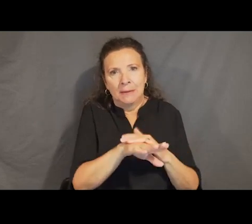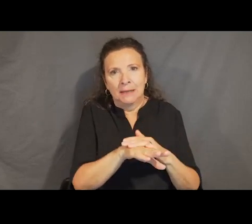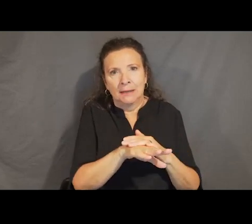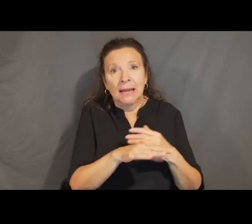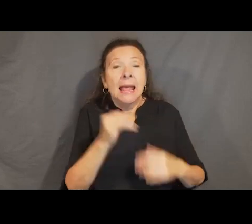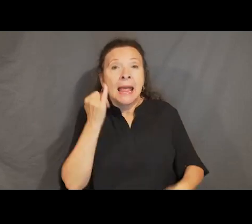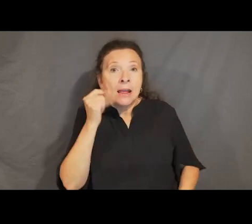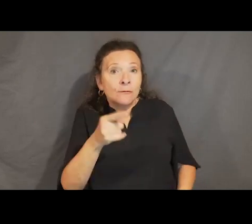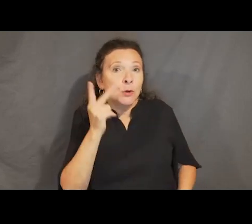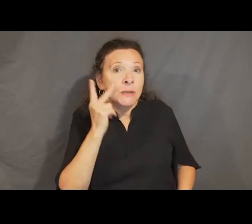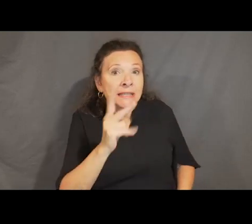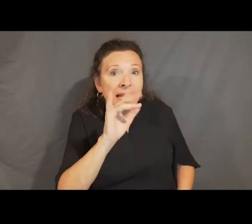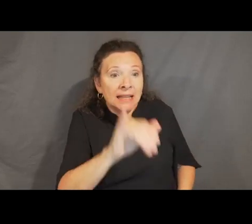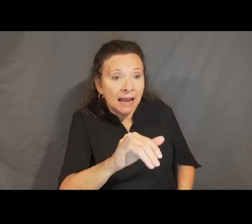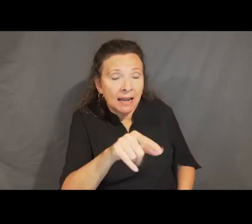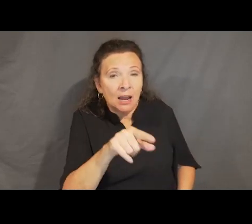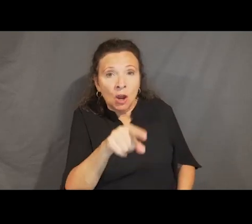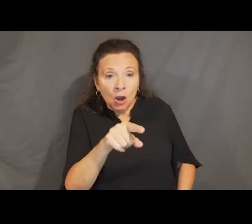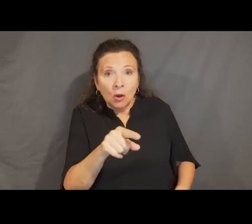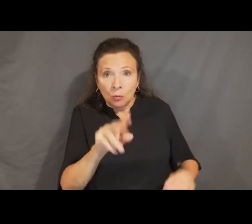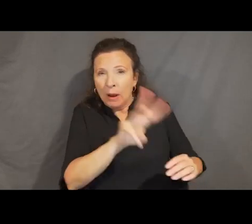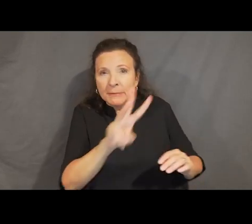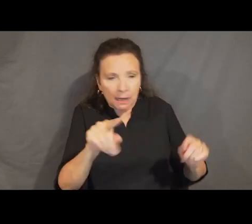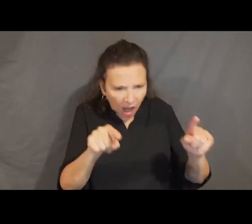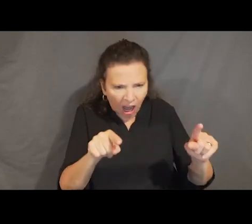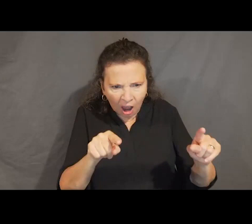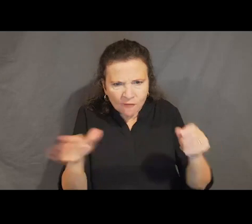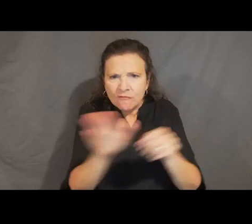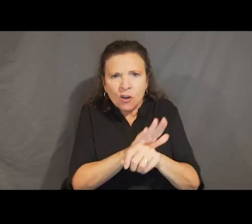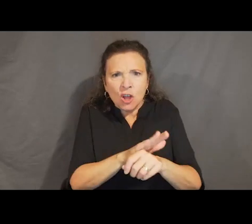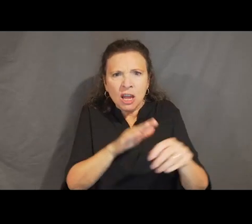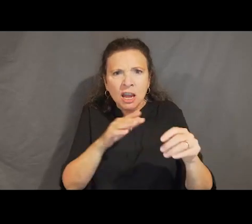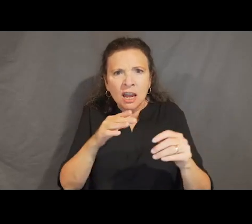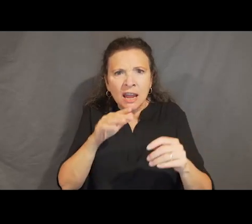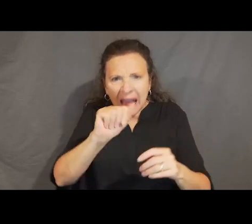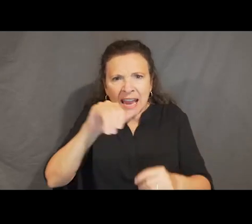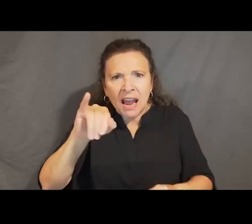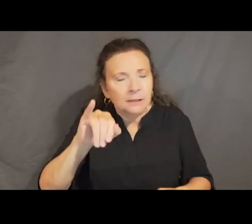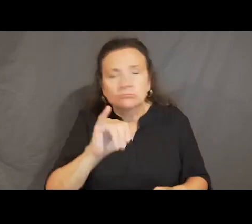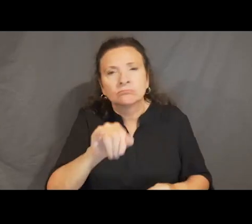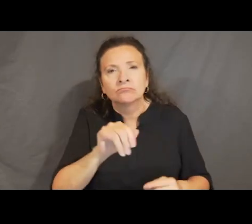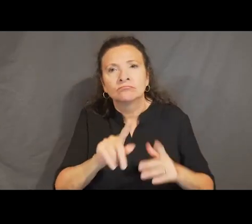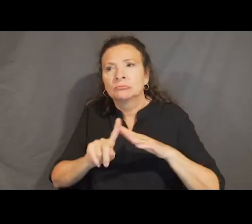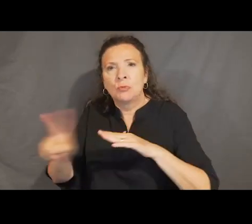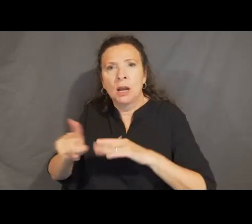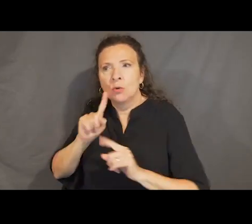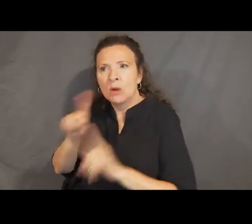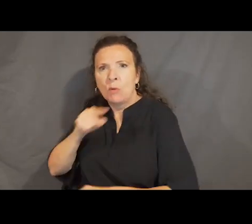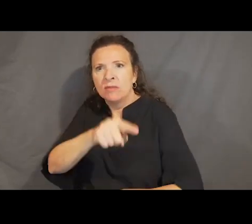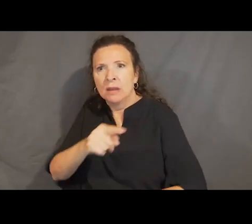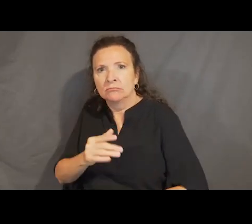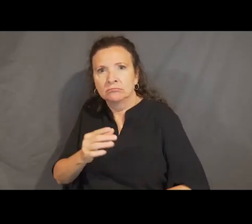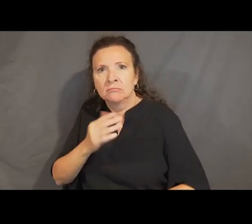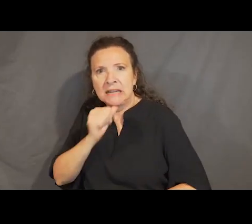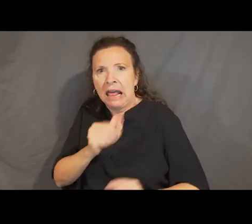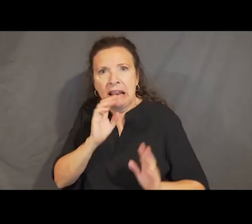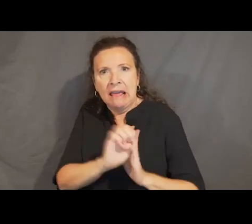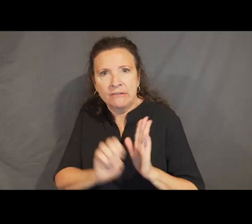report them for being unethical. There are many real-world examples. Number two is true. Three,